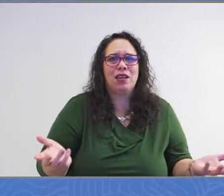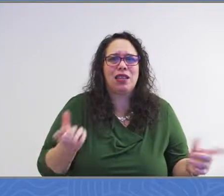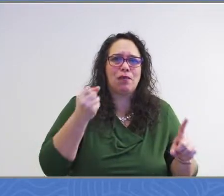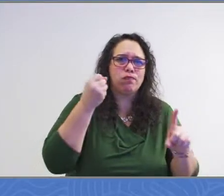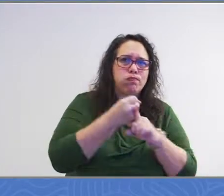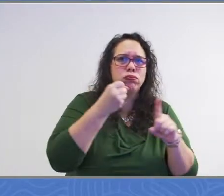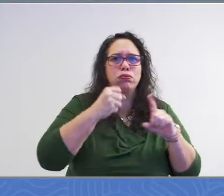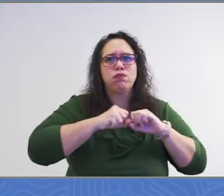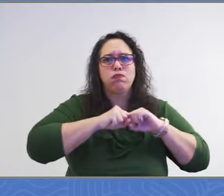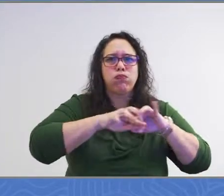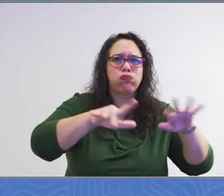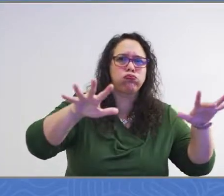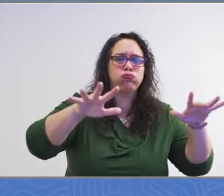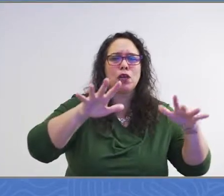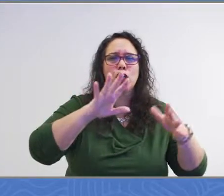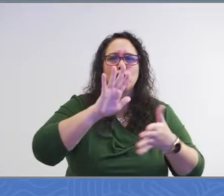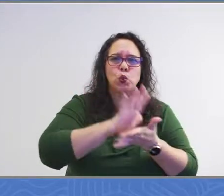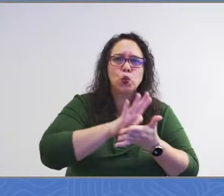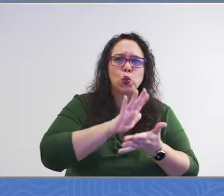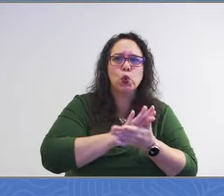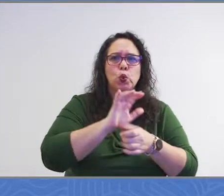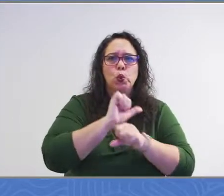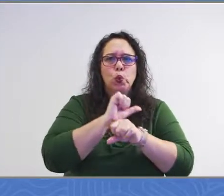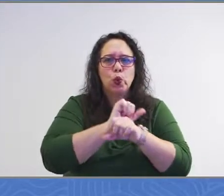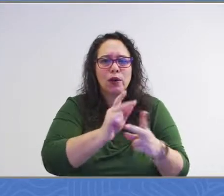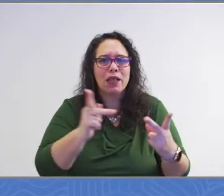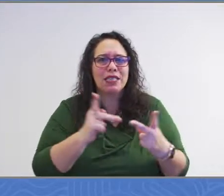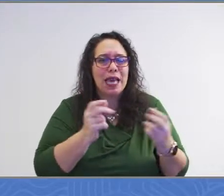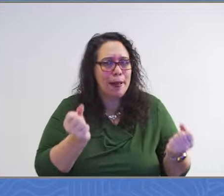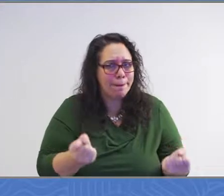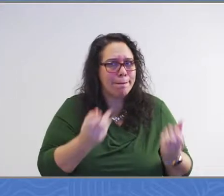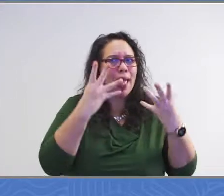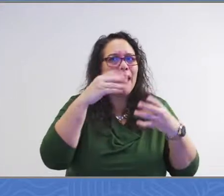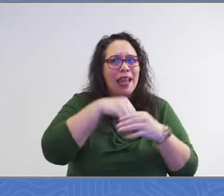and workplaces and, yes, many in the LBUSD schools